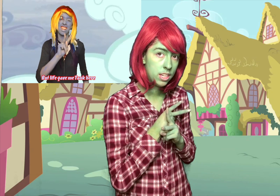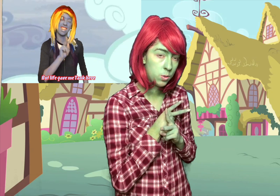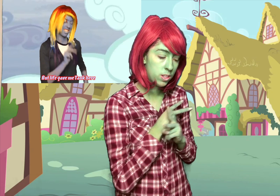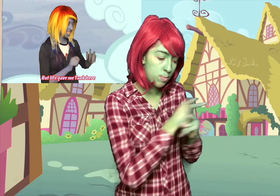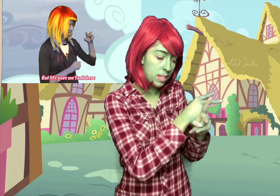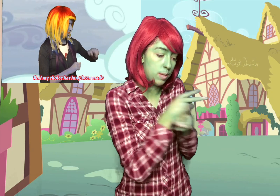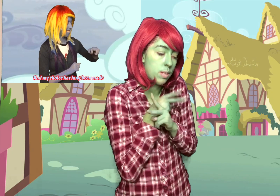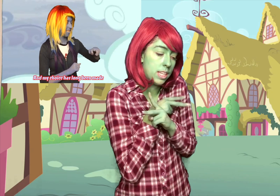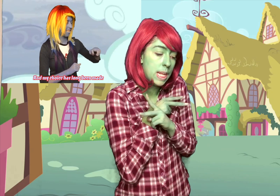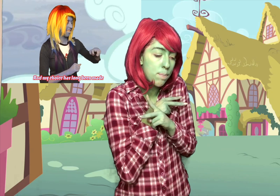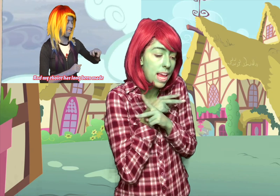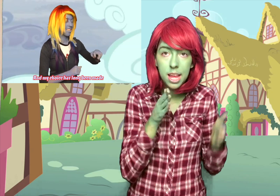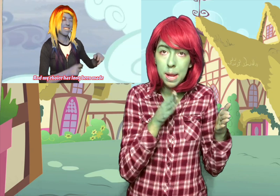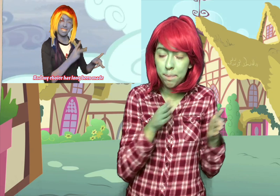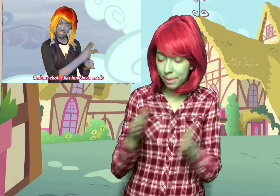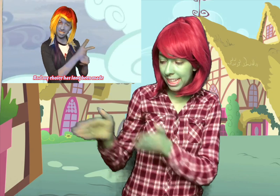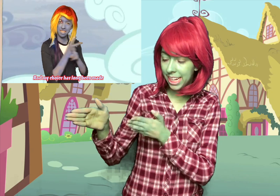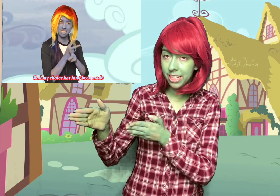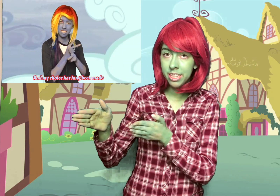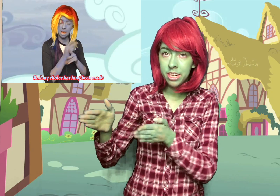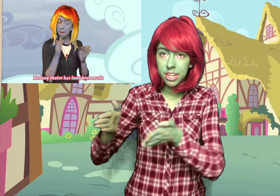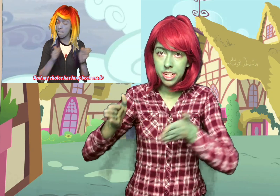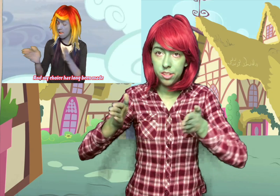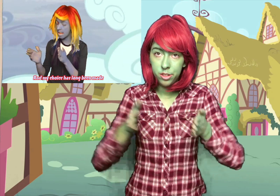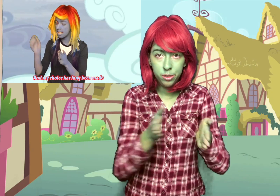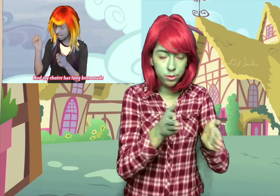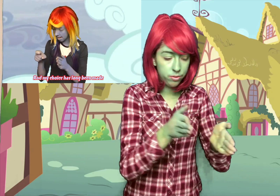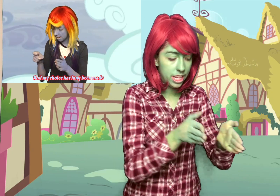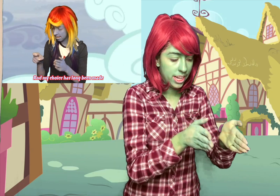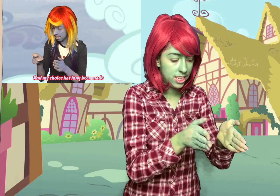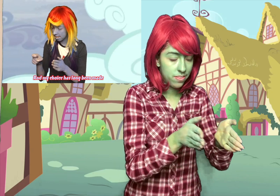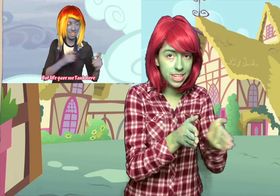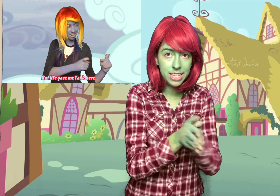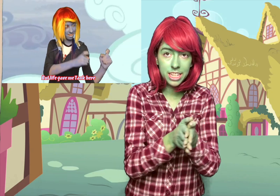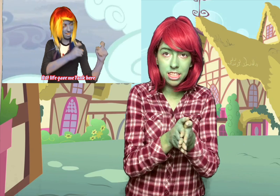towards me so i'm going to keep it. and plan is two flat hand facing each